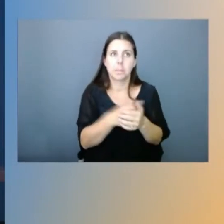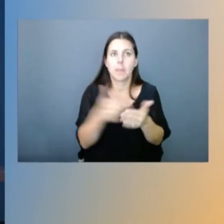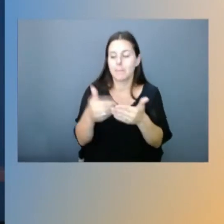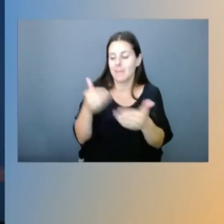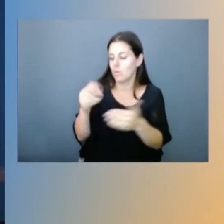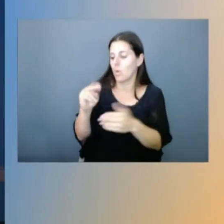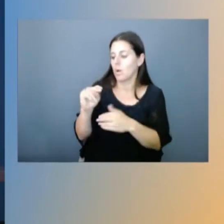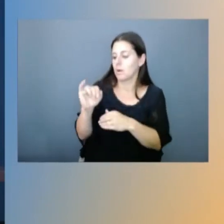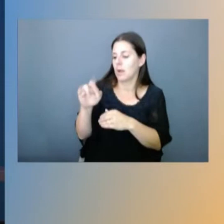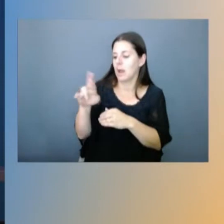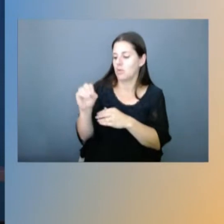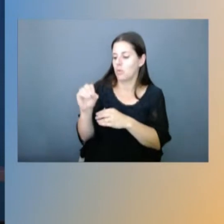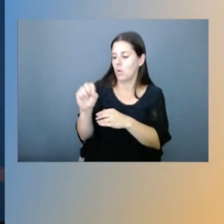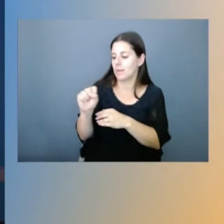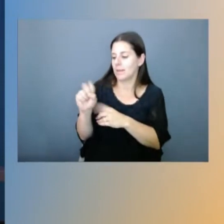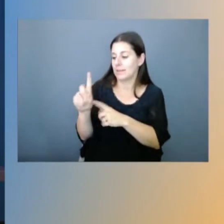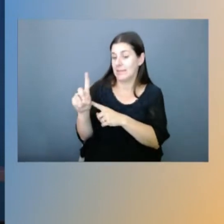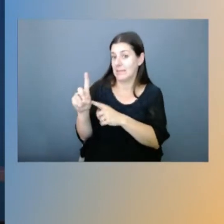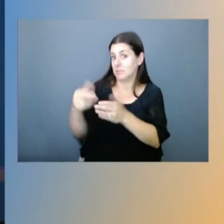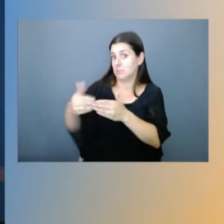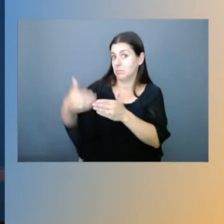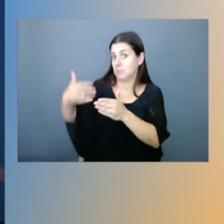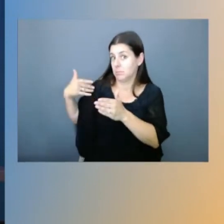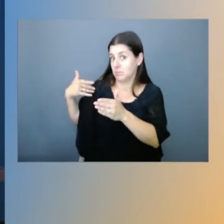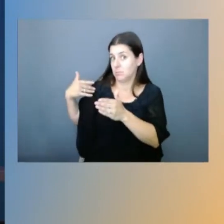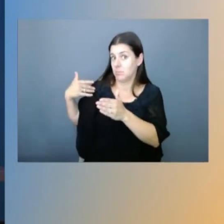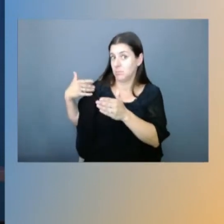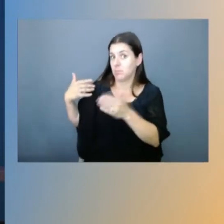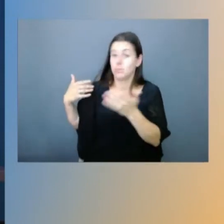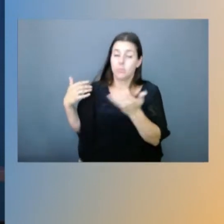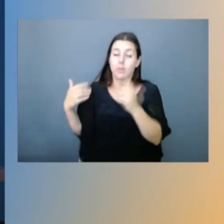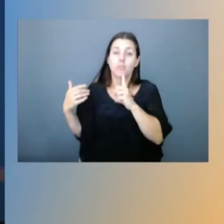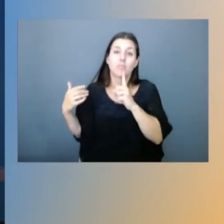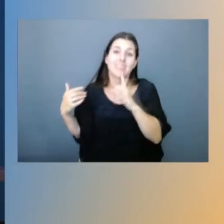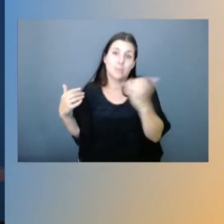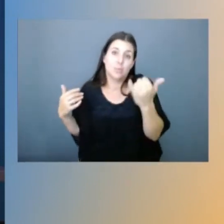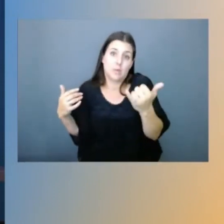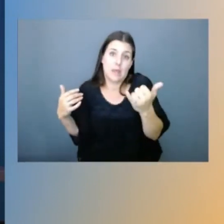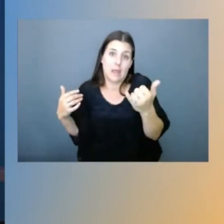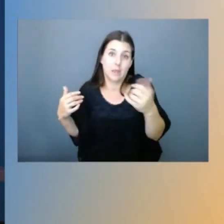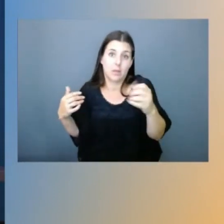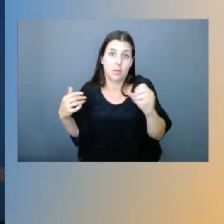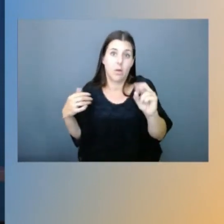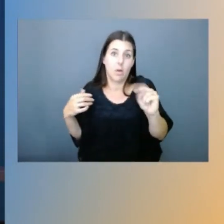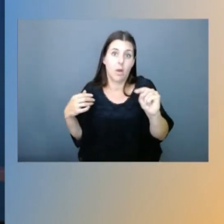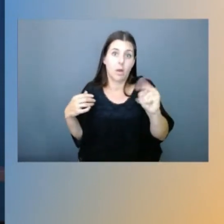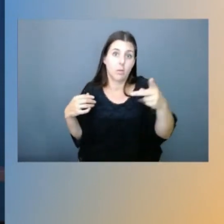I would say before Nitro SSD, or even today in on-prem, what you see is that the low-latency workload,